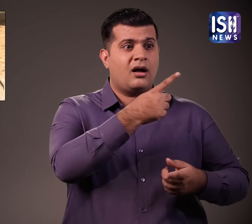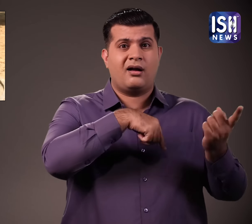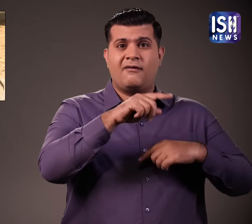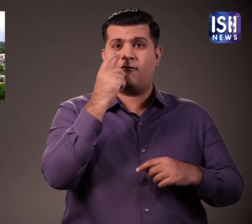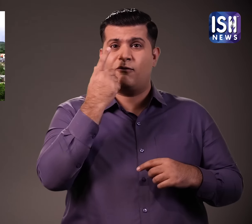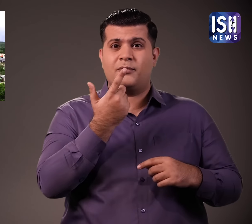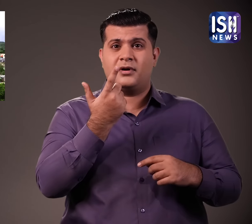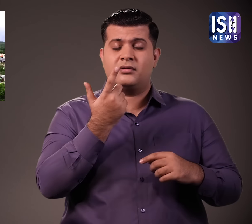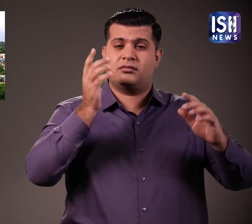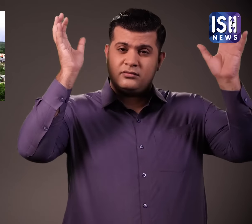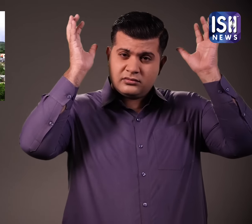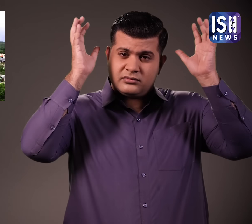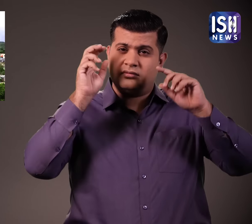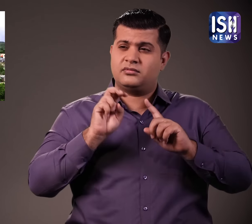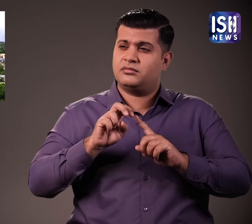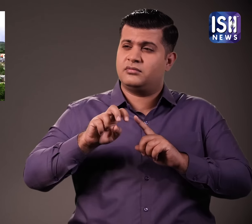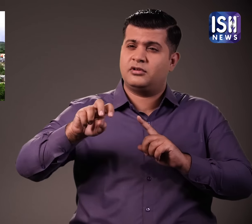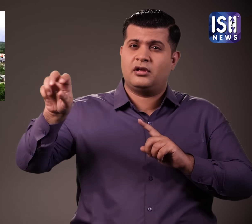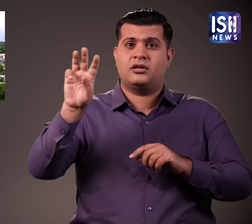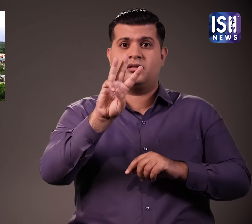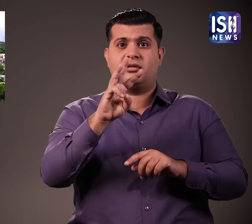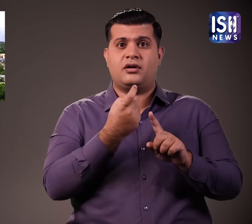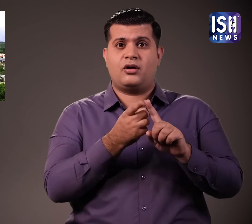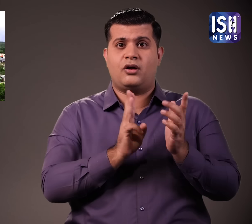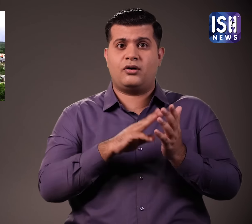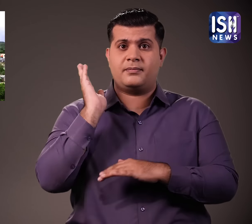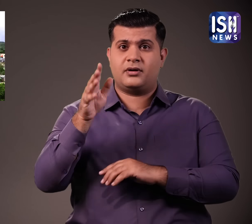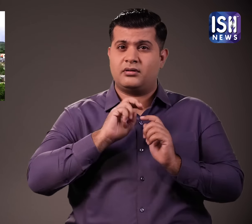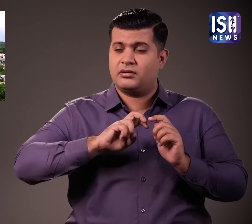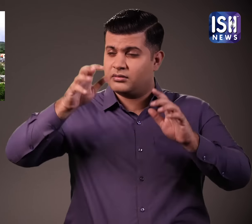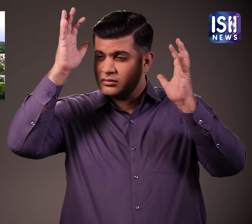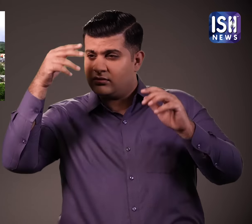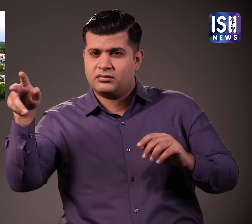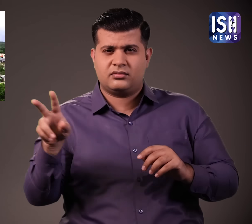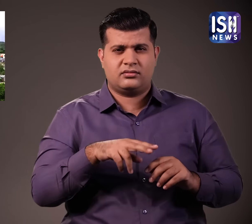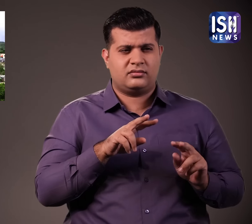The women of the village had to travel up to 3 km every day to fetch water.